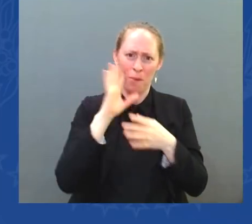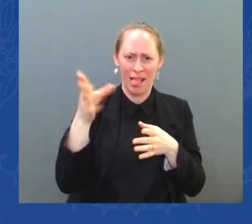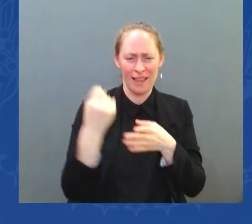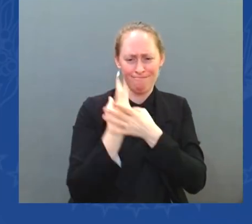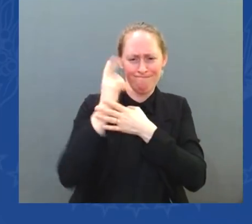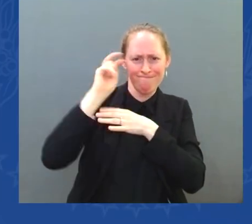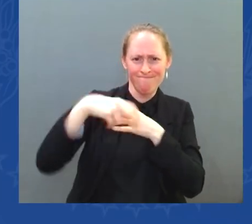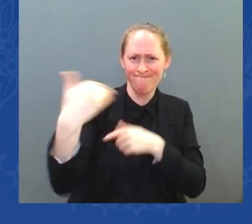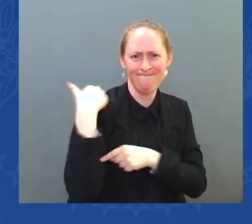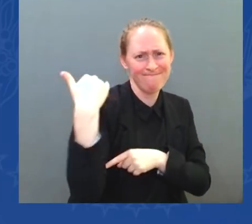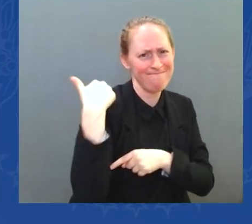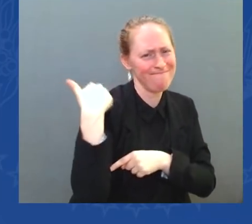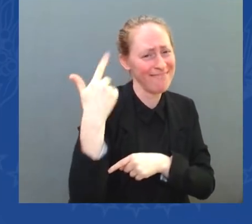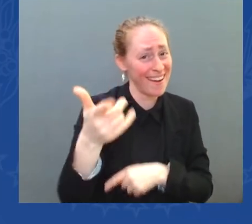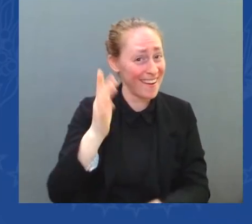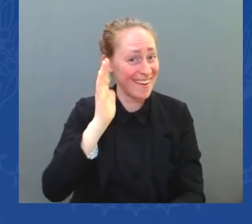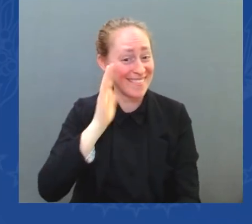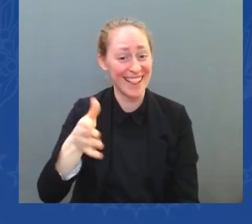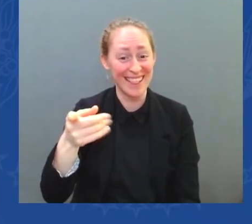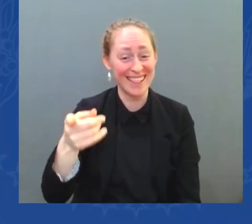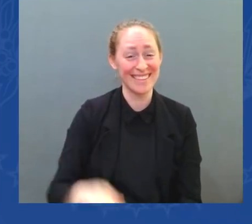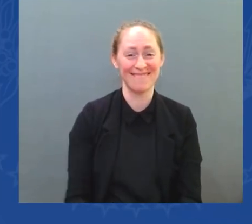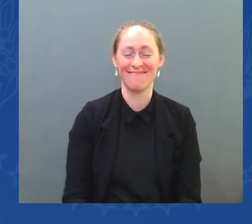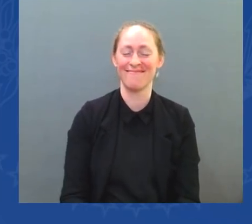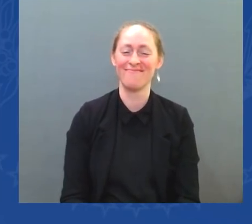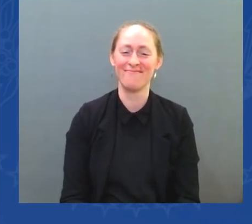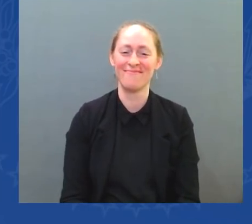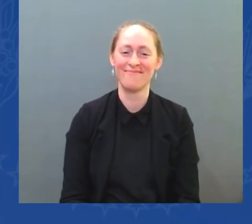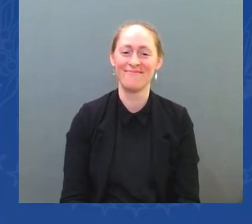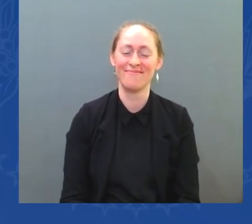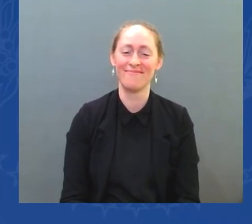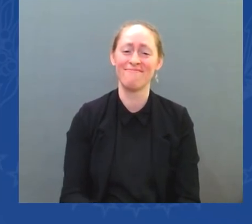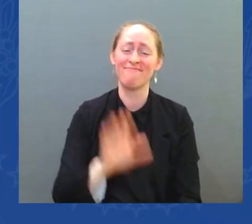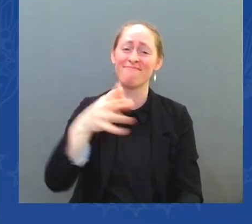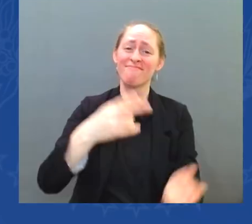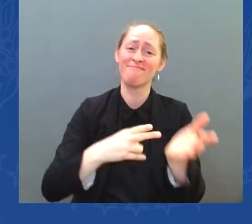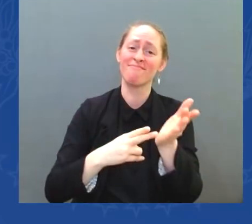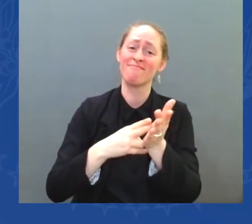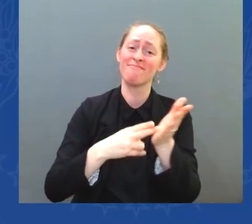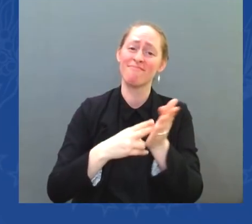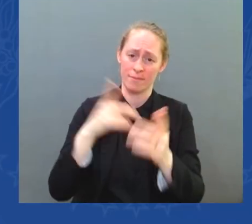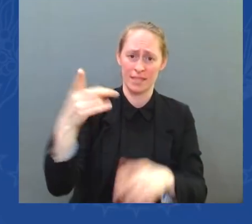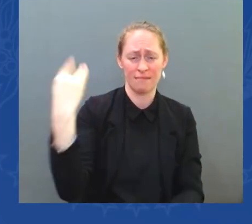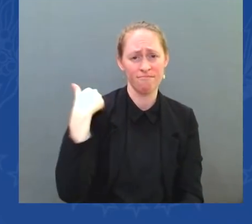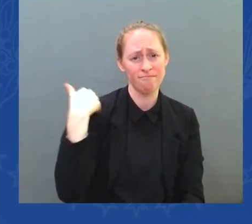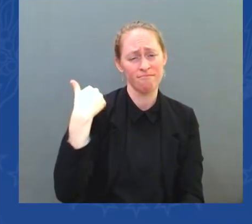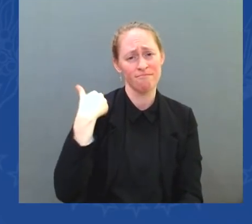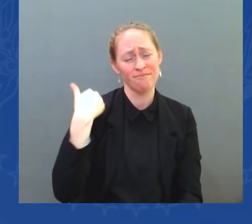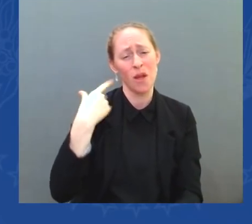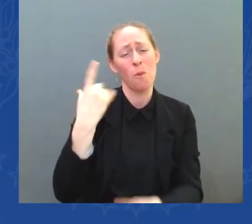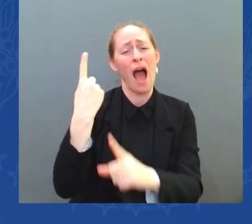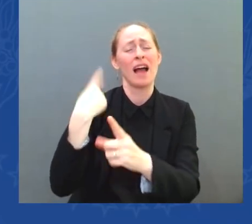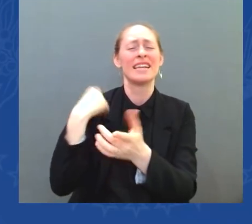And you think I'm kidding. He started -- he's the guy that brought me to the first biofuel plant in Iowa years ago.